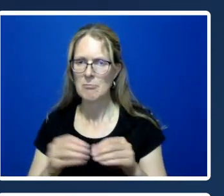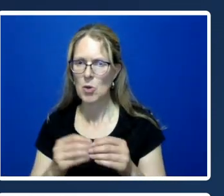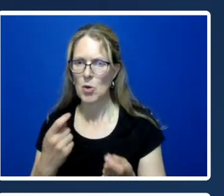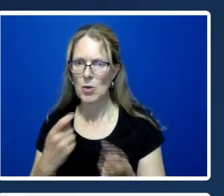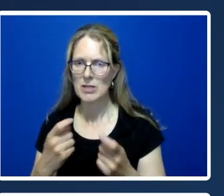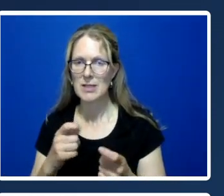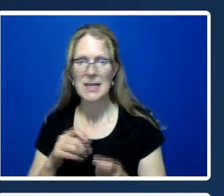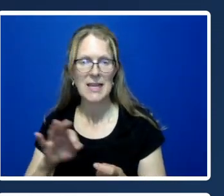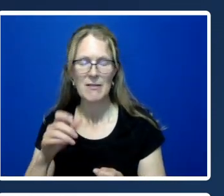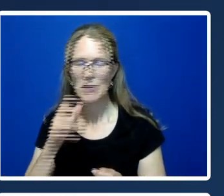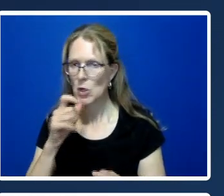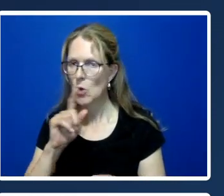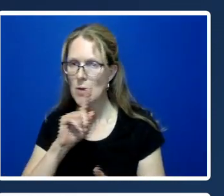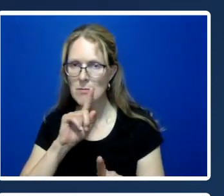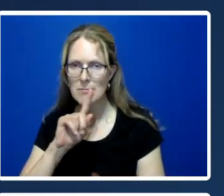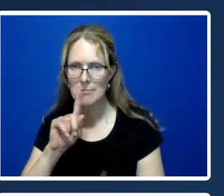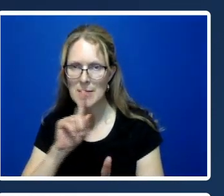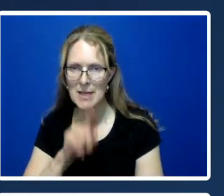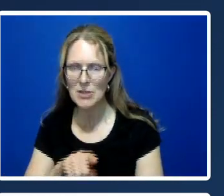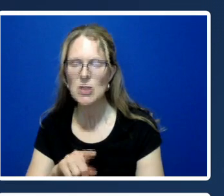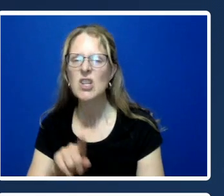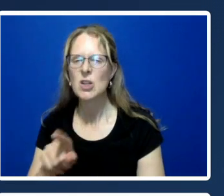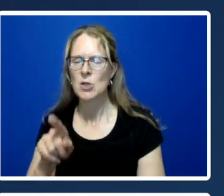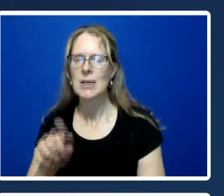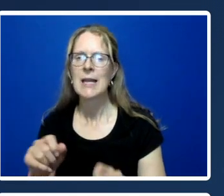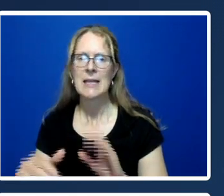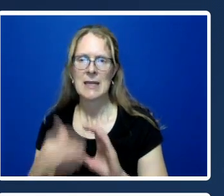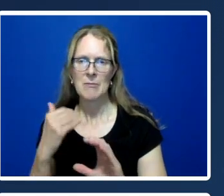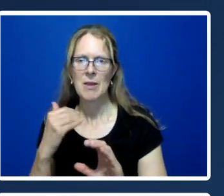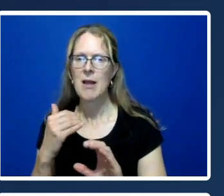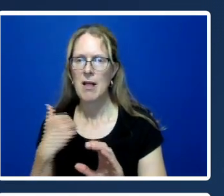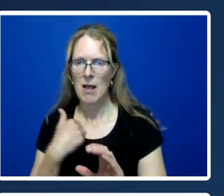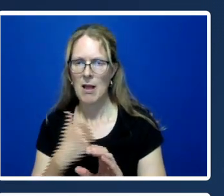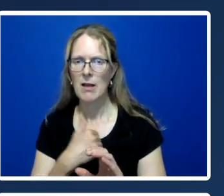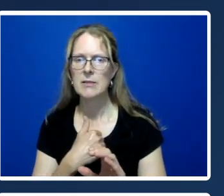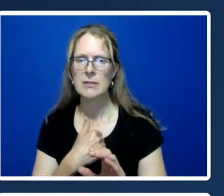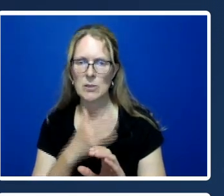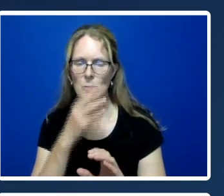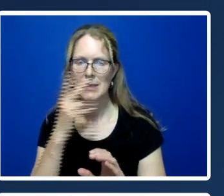you can email us and Vasso will share that contact information at the end and we can respond to you